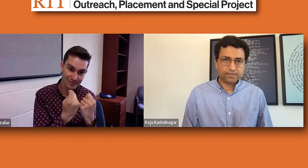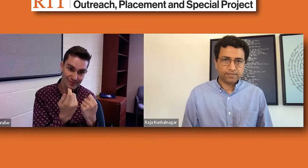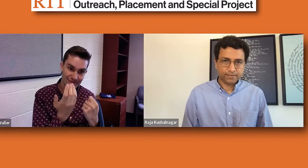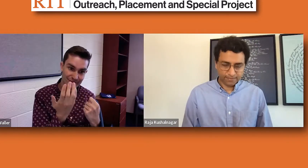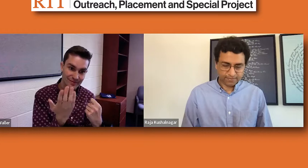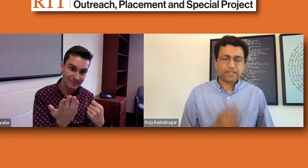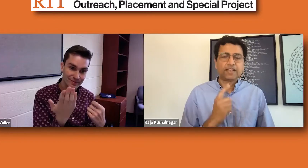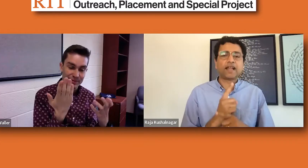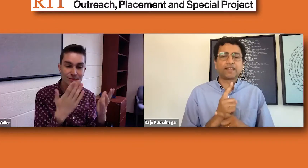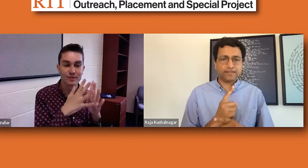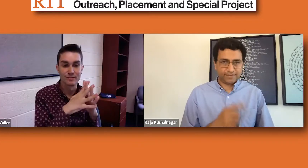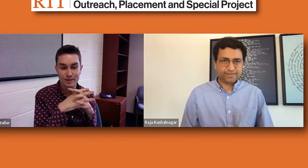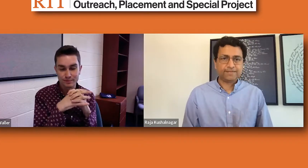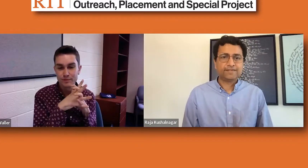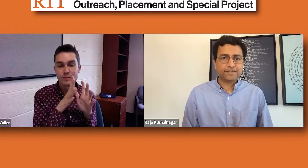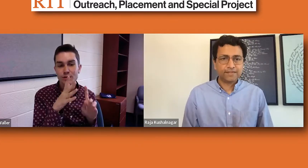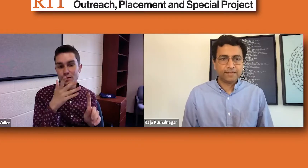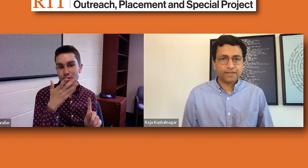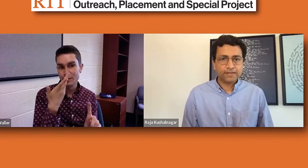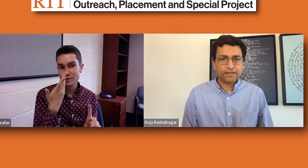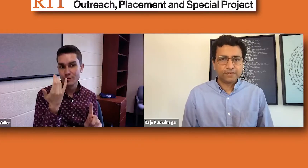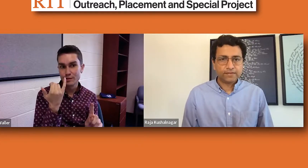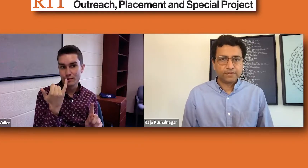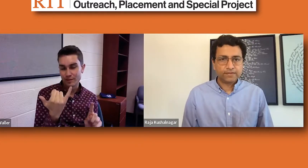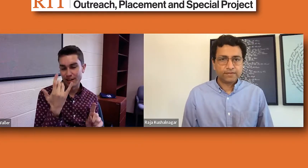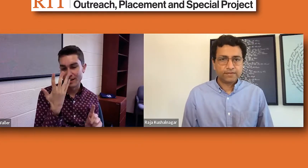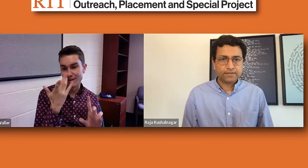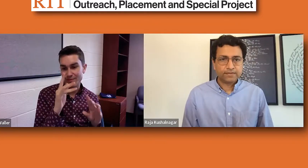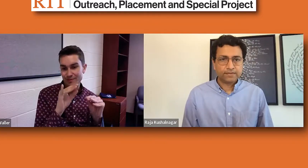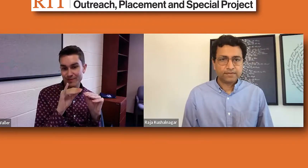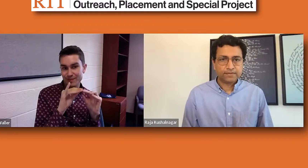on the research team and leading the research.